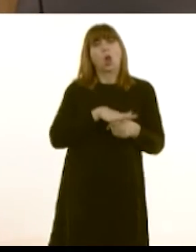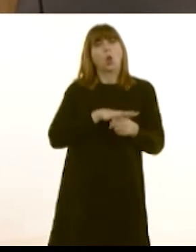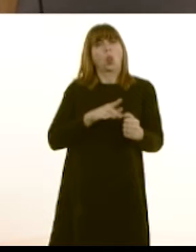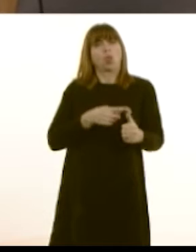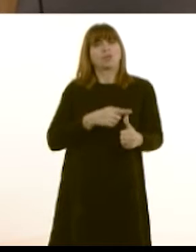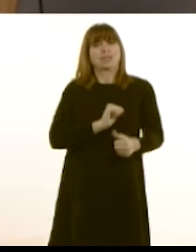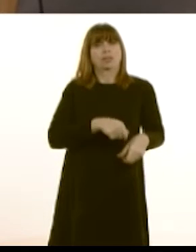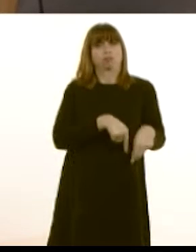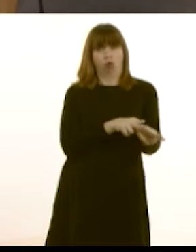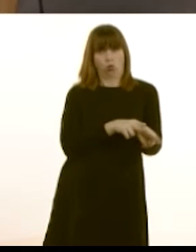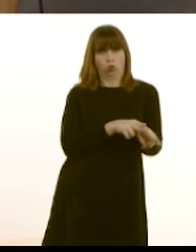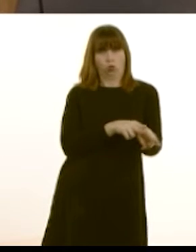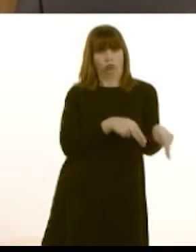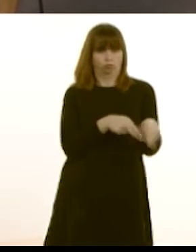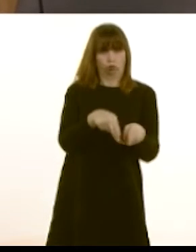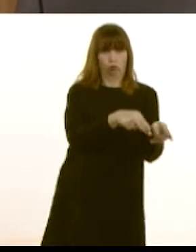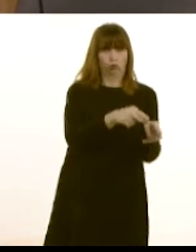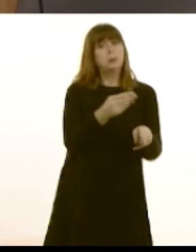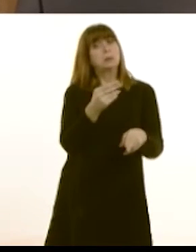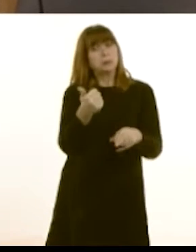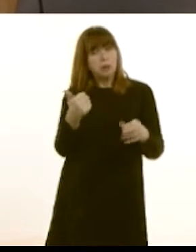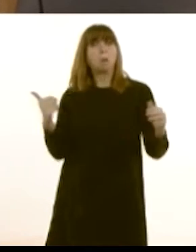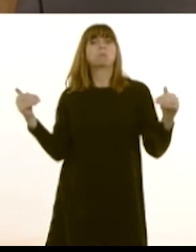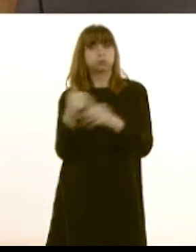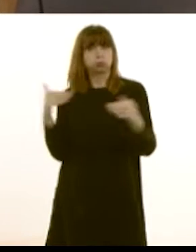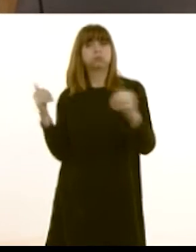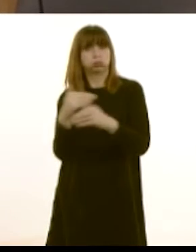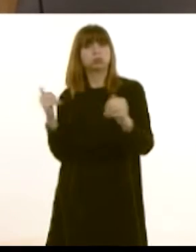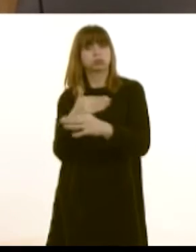although there were some instances on trunk roads.